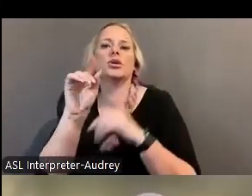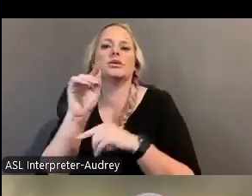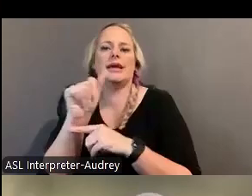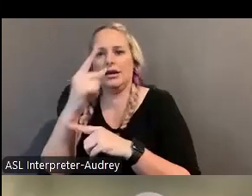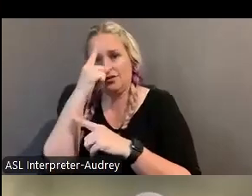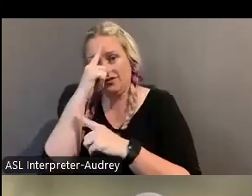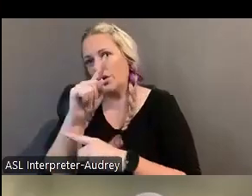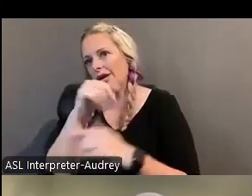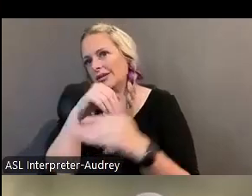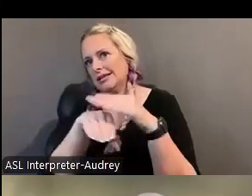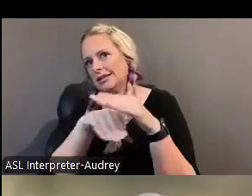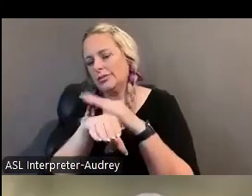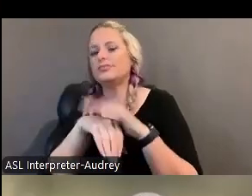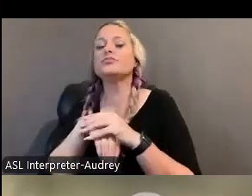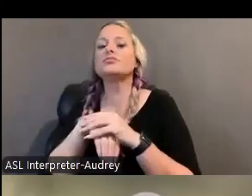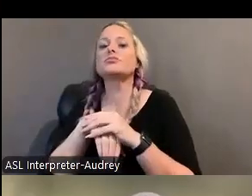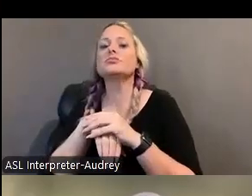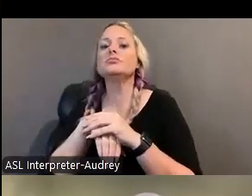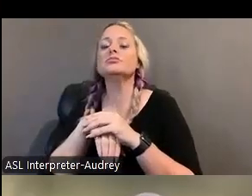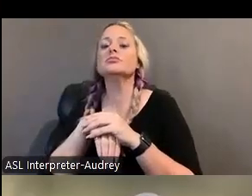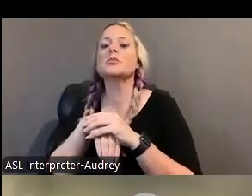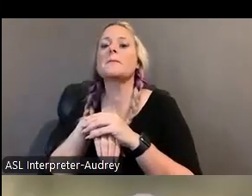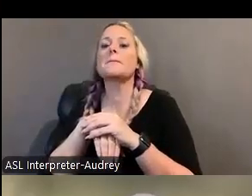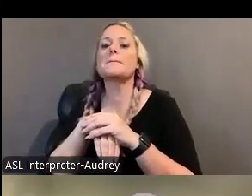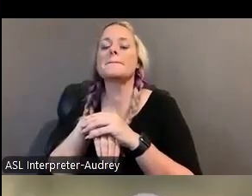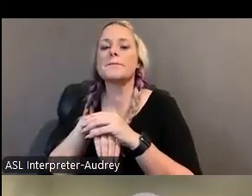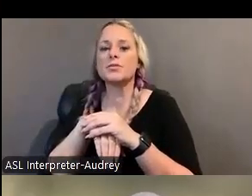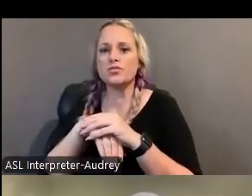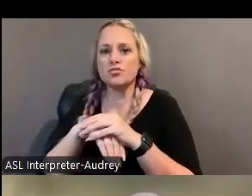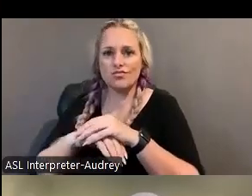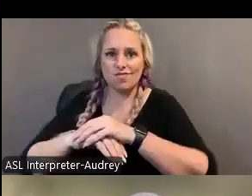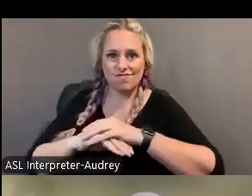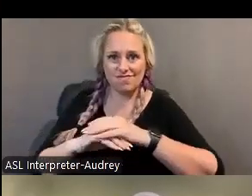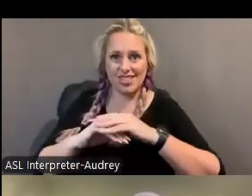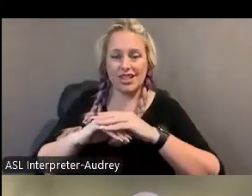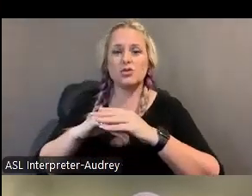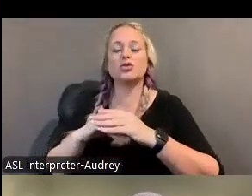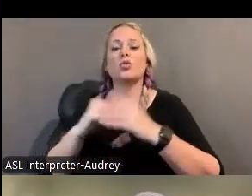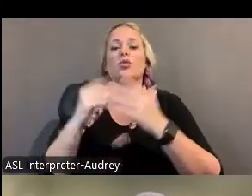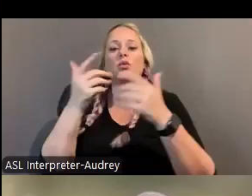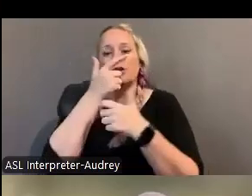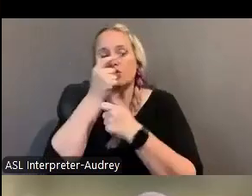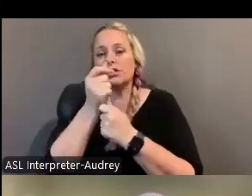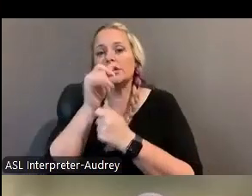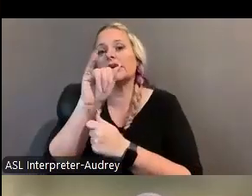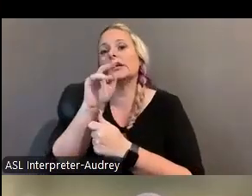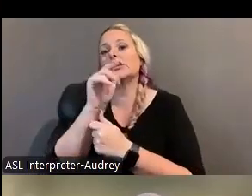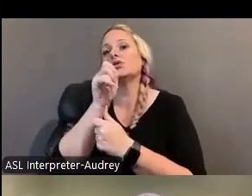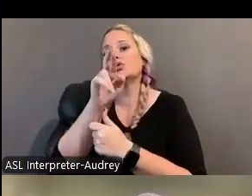The points that we were collecting were points of improvement on the interface itself, the content,